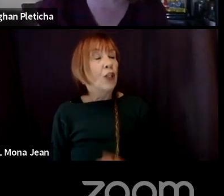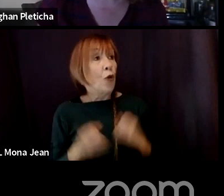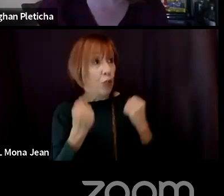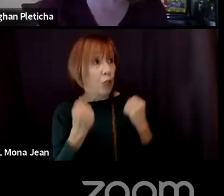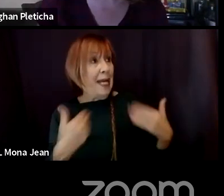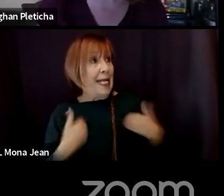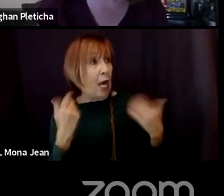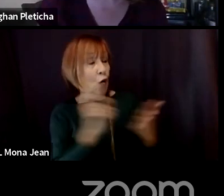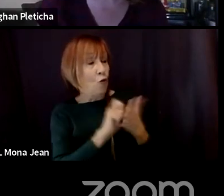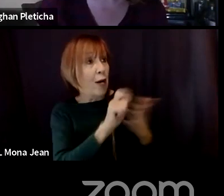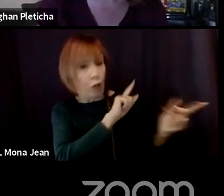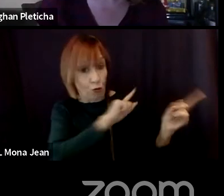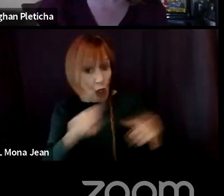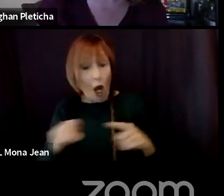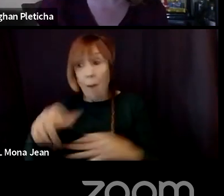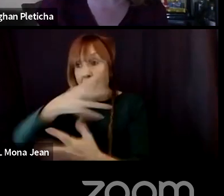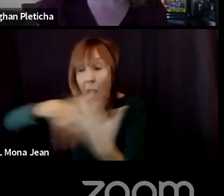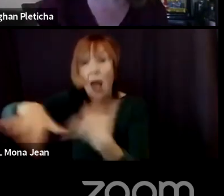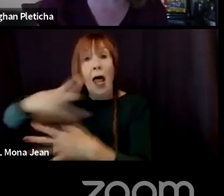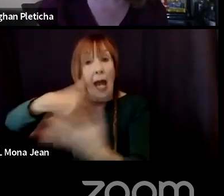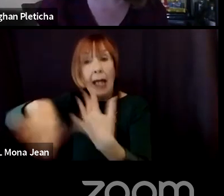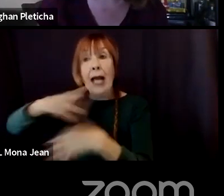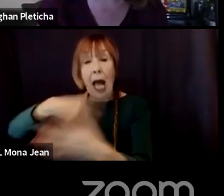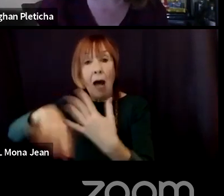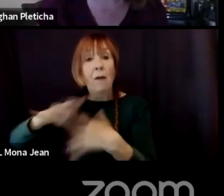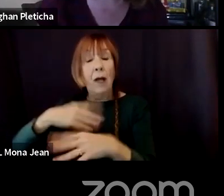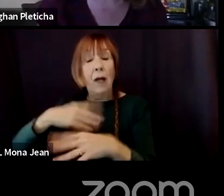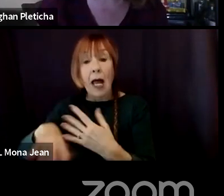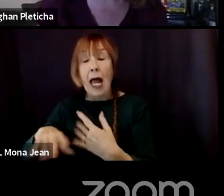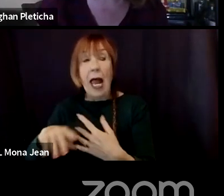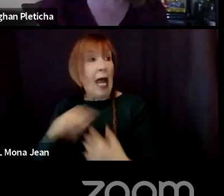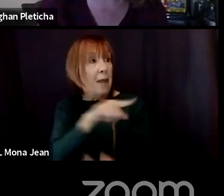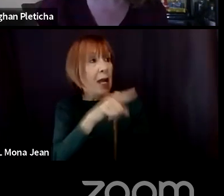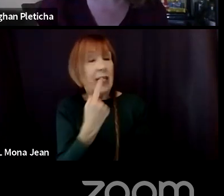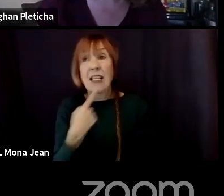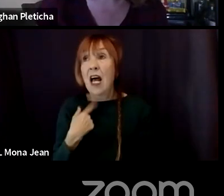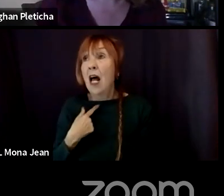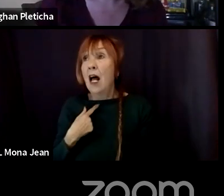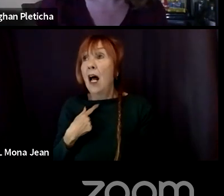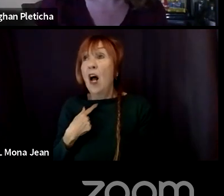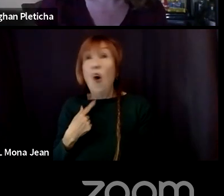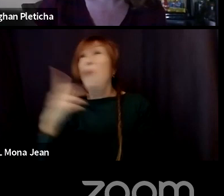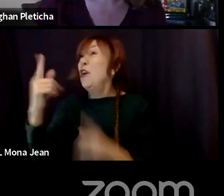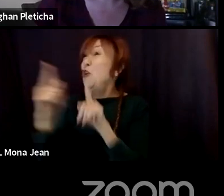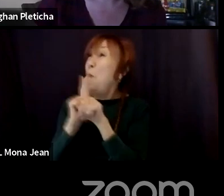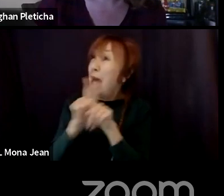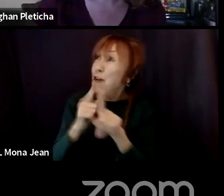and they're like, hey, I want you to mentor me and I'm like, that's not how you mentor people.